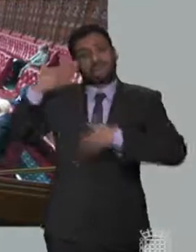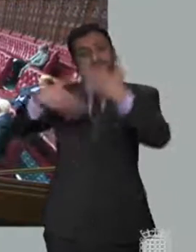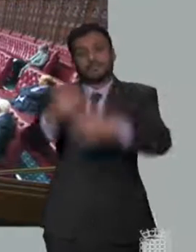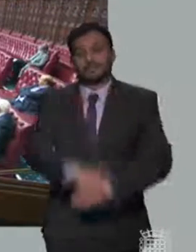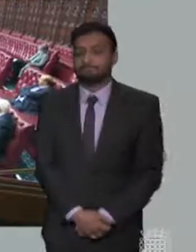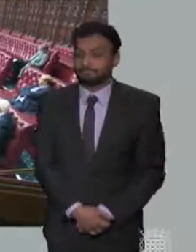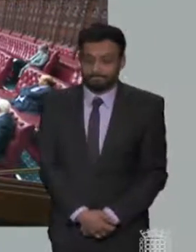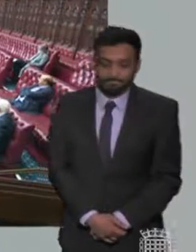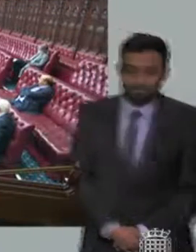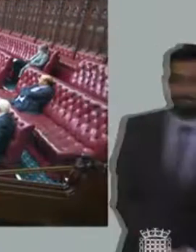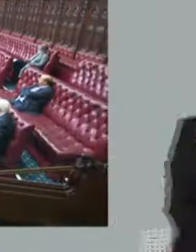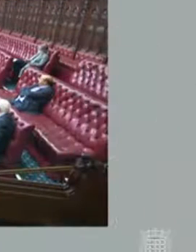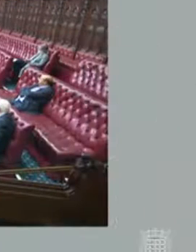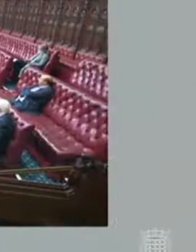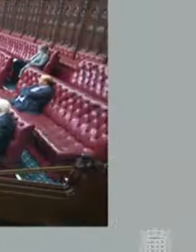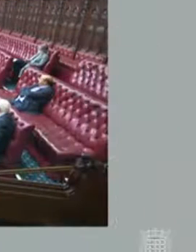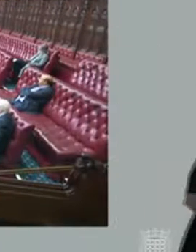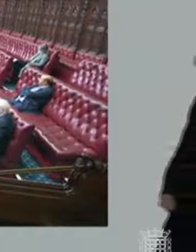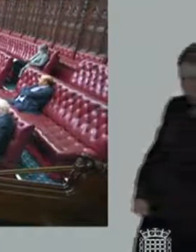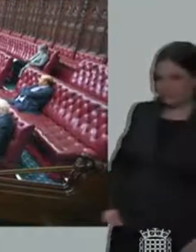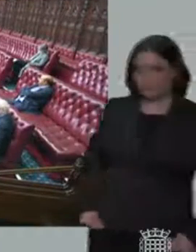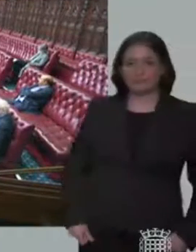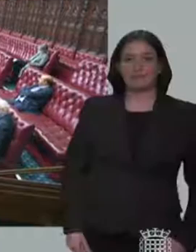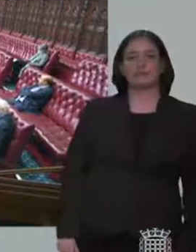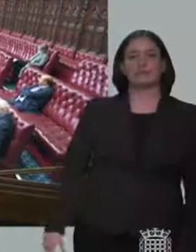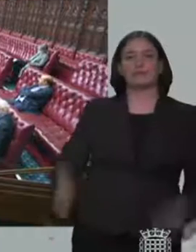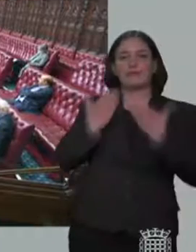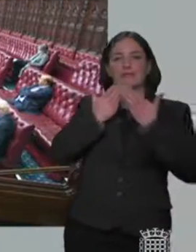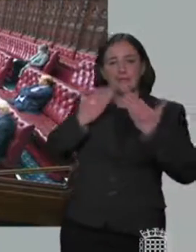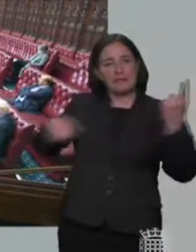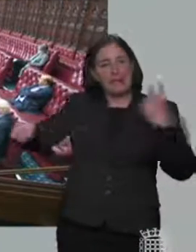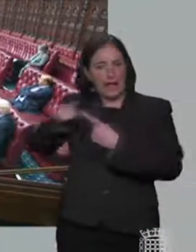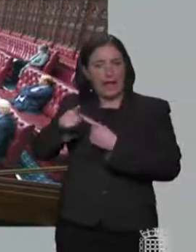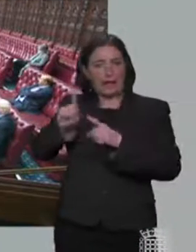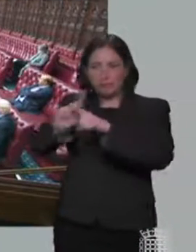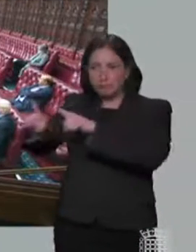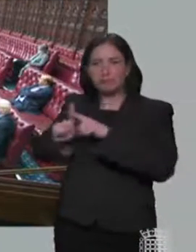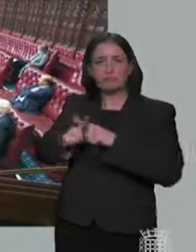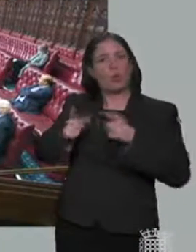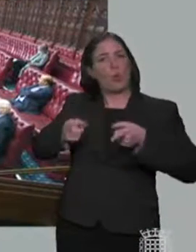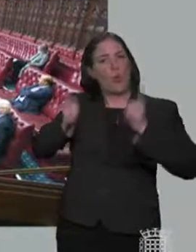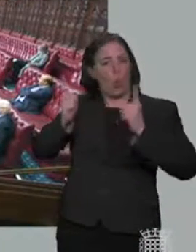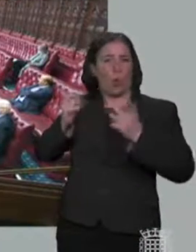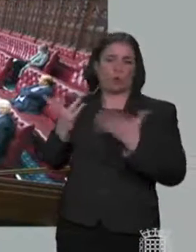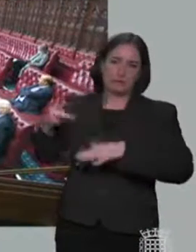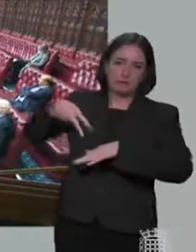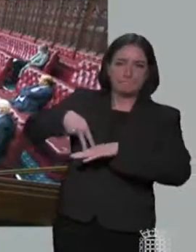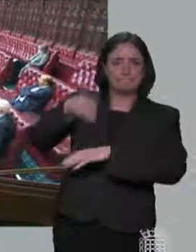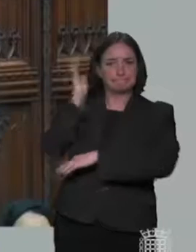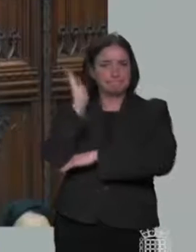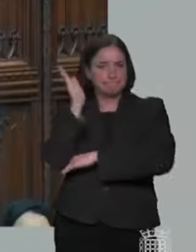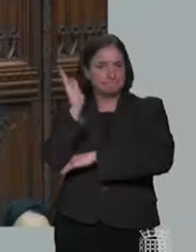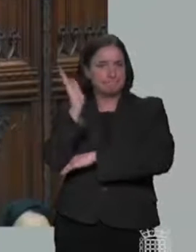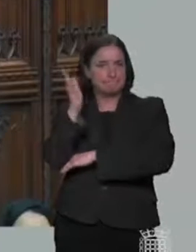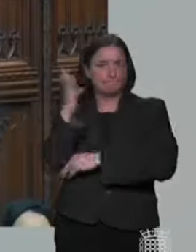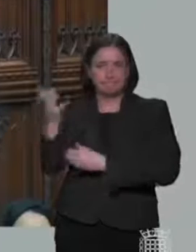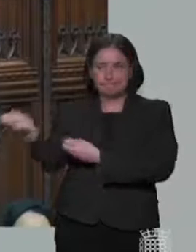my lords can i thank all noble lords who participated in today's important and indeed